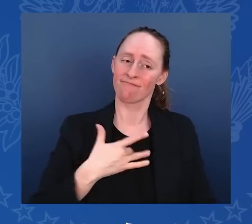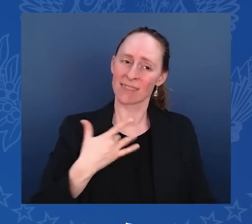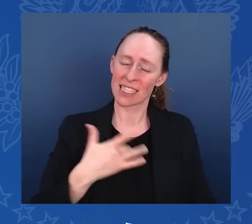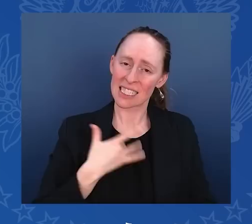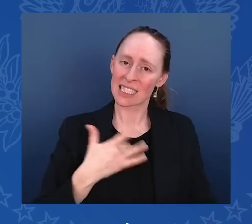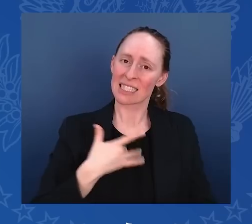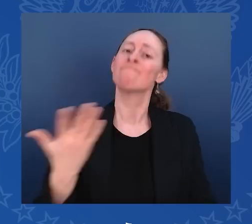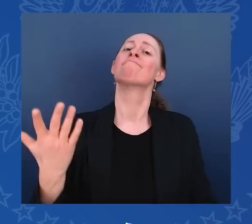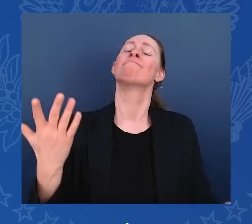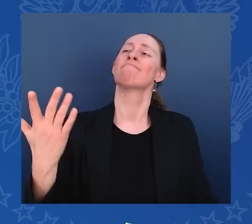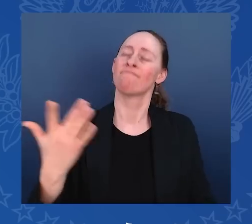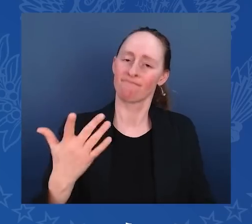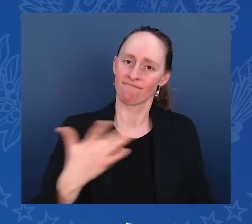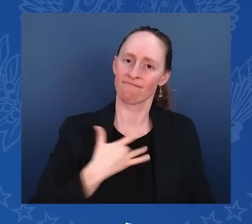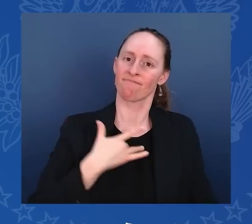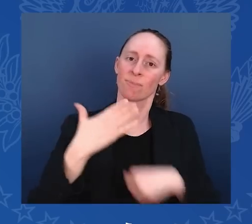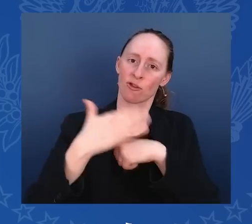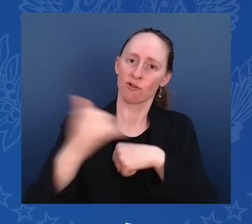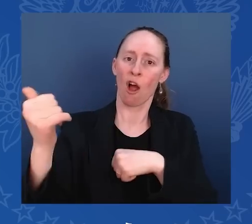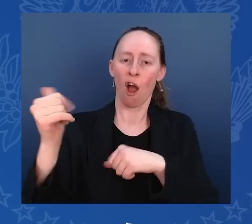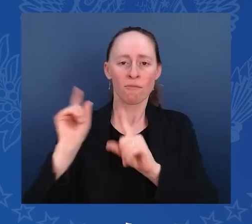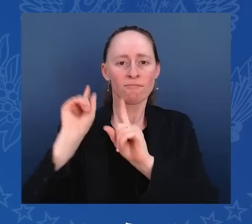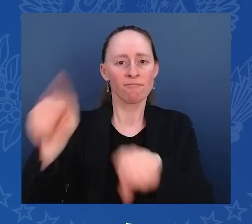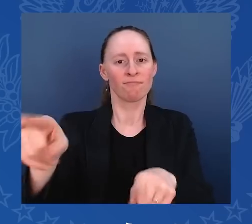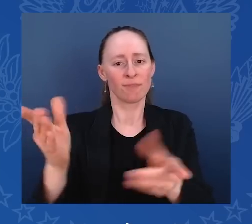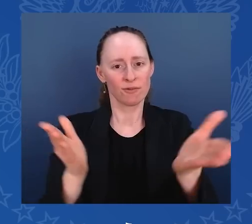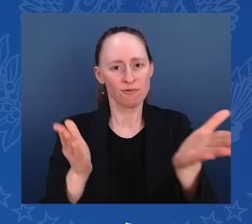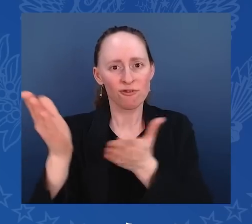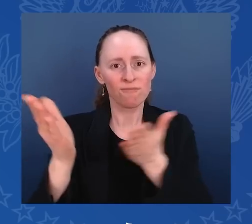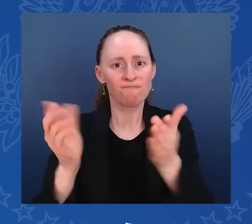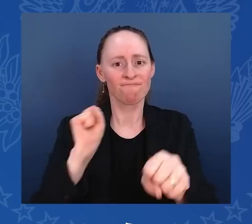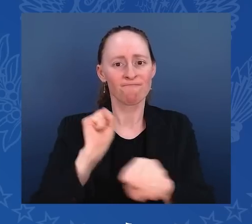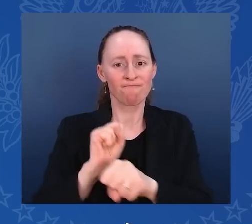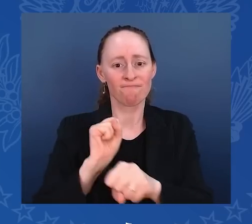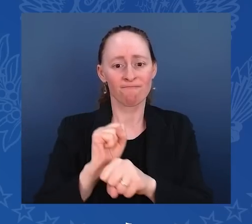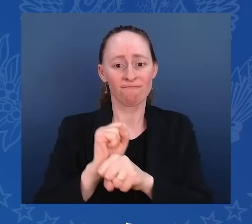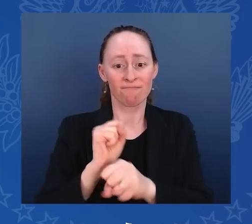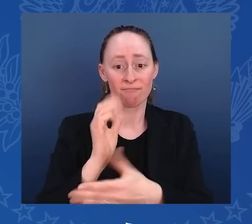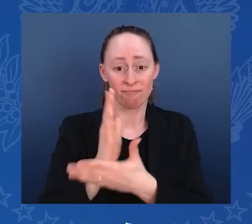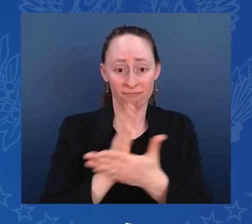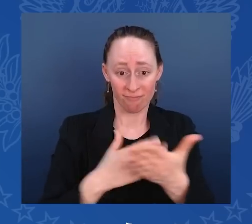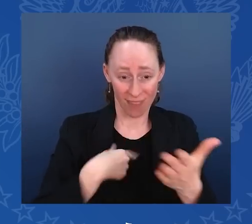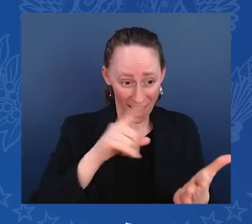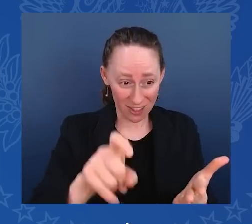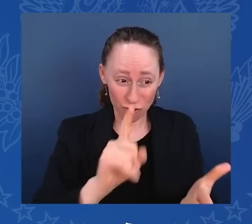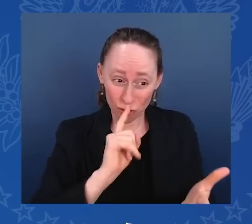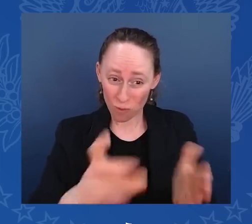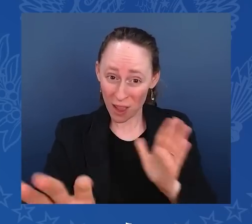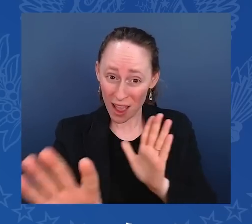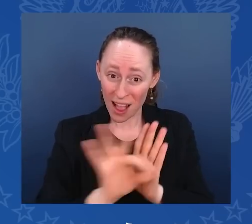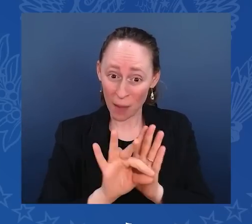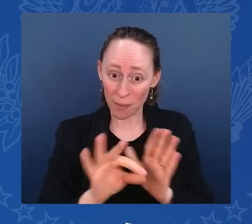You said, "In this time?" No, I'm serious. I -- I'm being -- I know this room is probably the only room